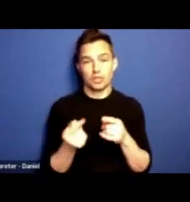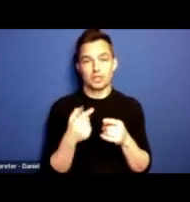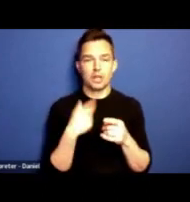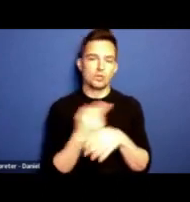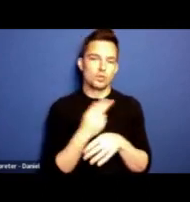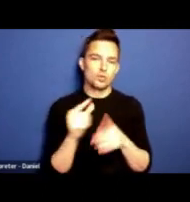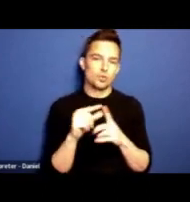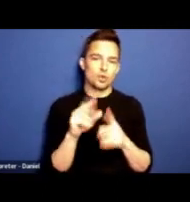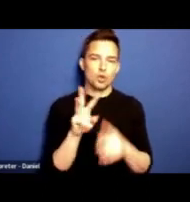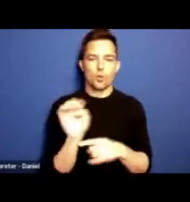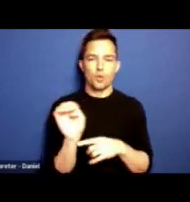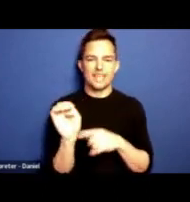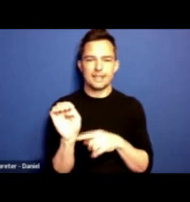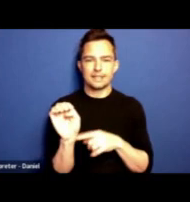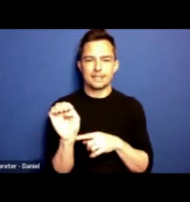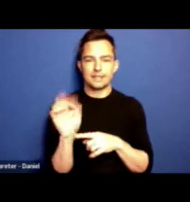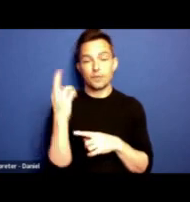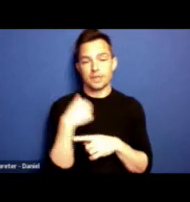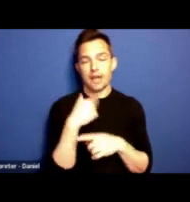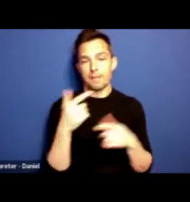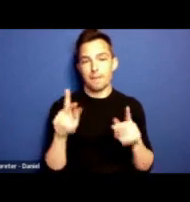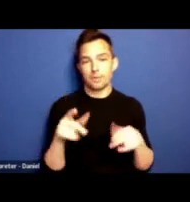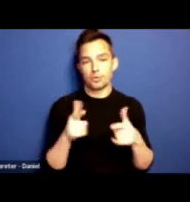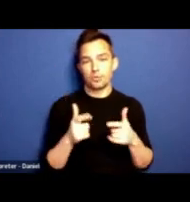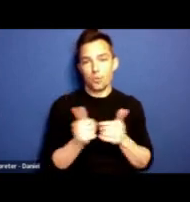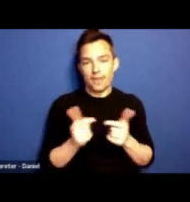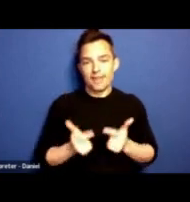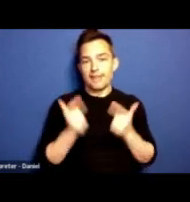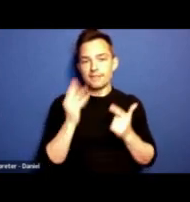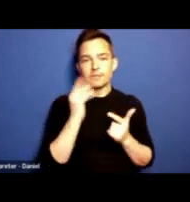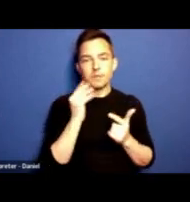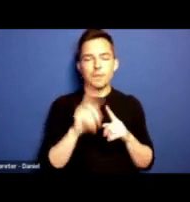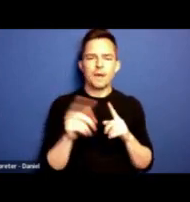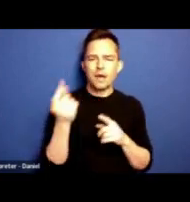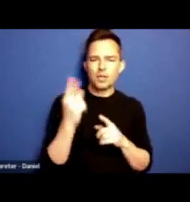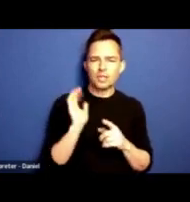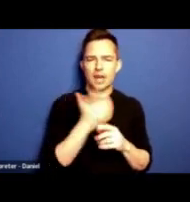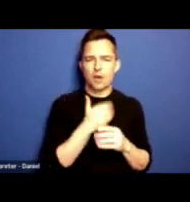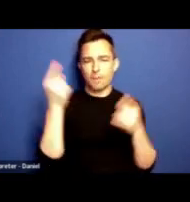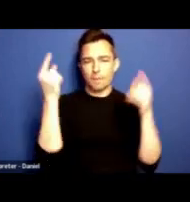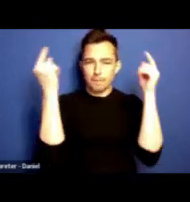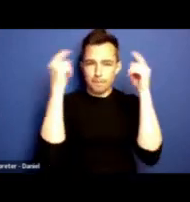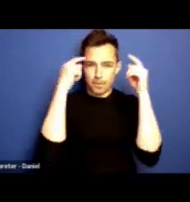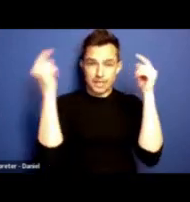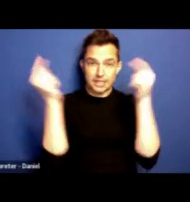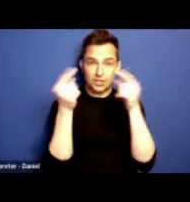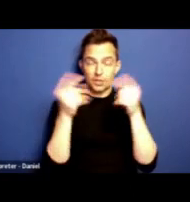we, because I am a person with lived experience. But understanding our brain injury can be difficult when it first